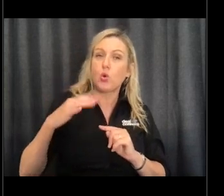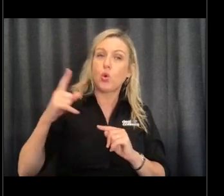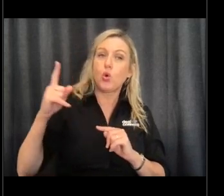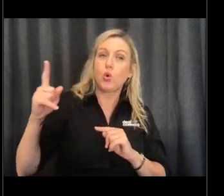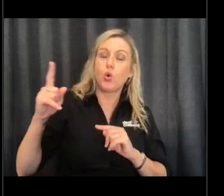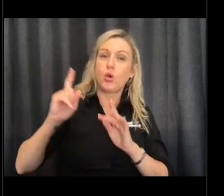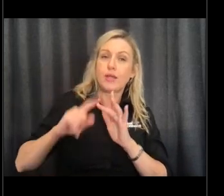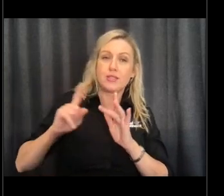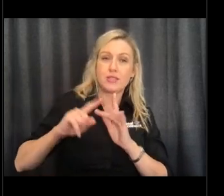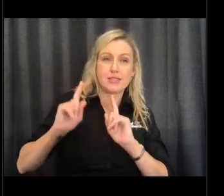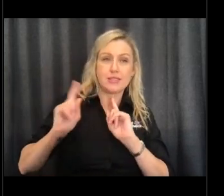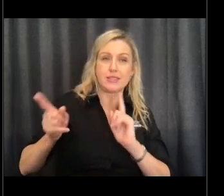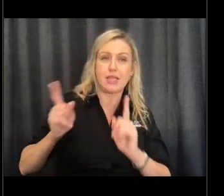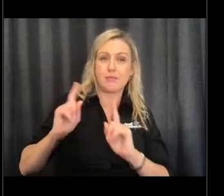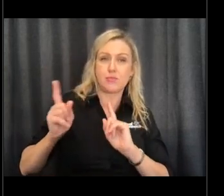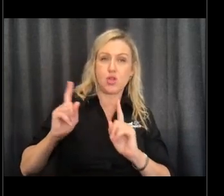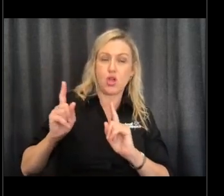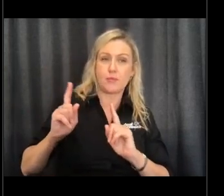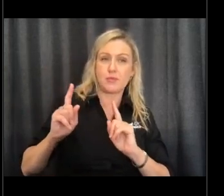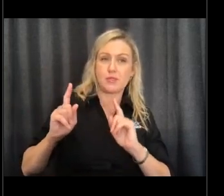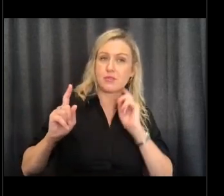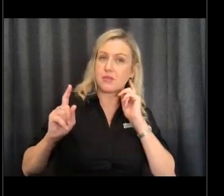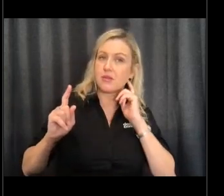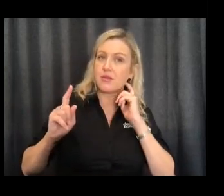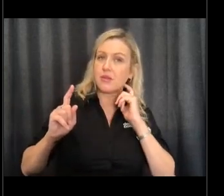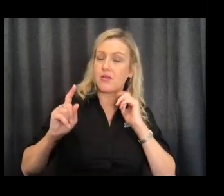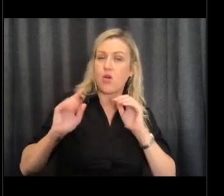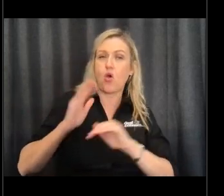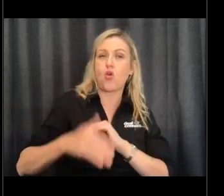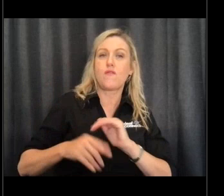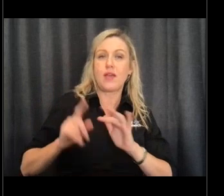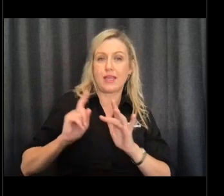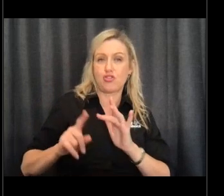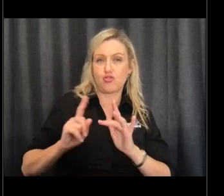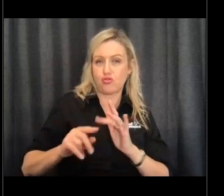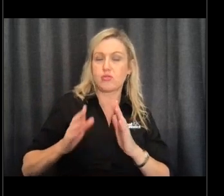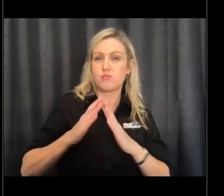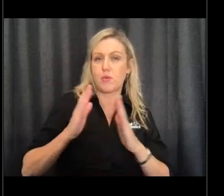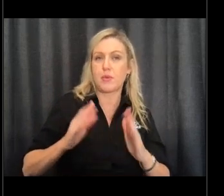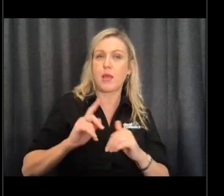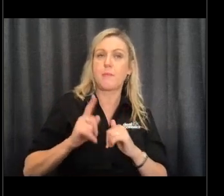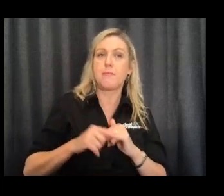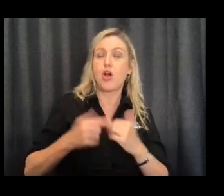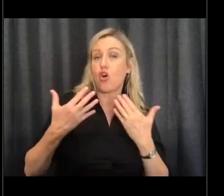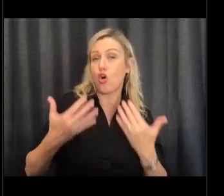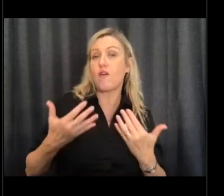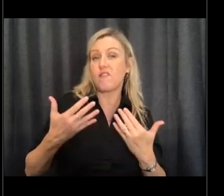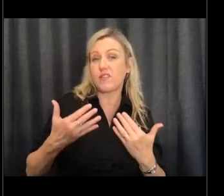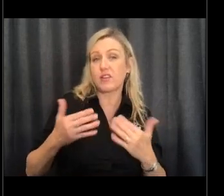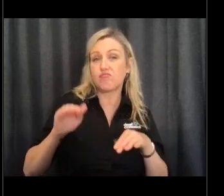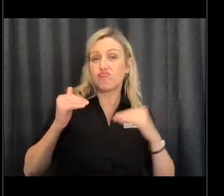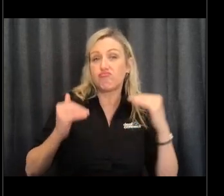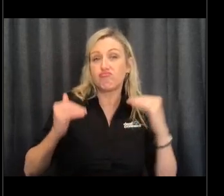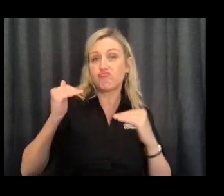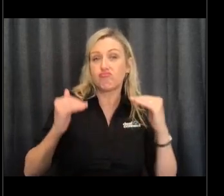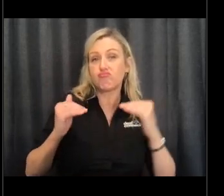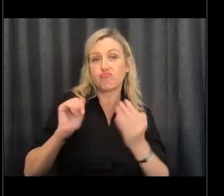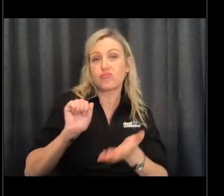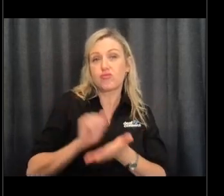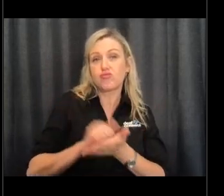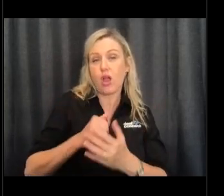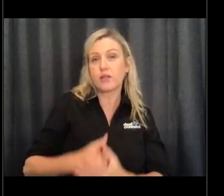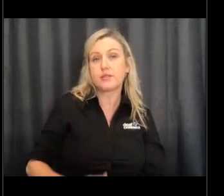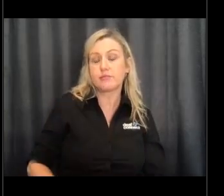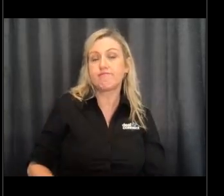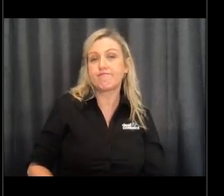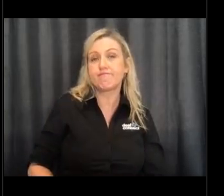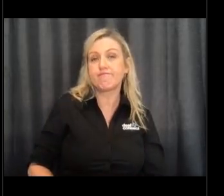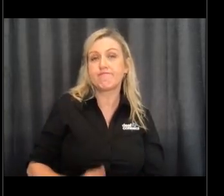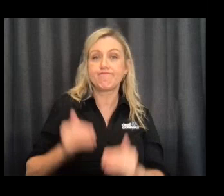over insuring a property, for the most part those figures are pretty close to the mark